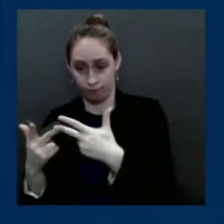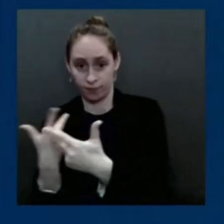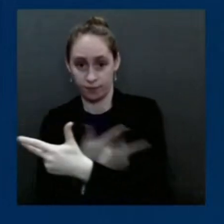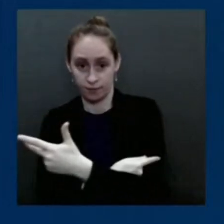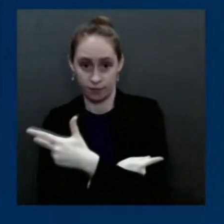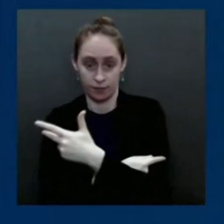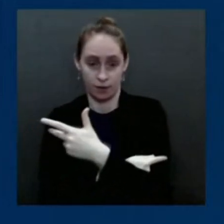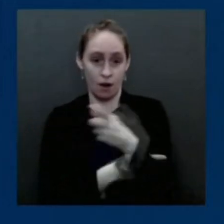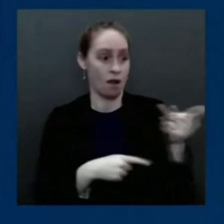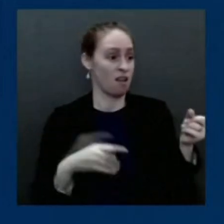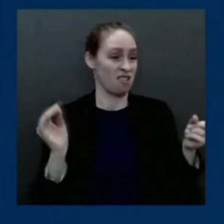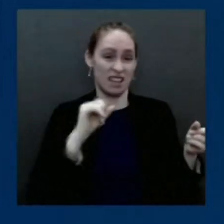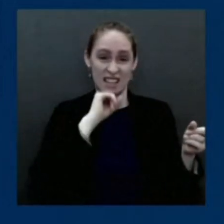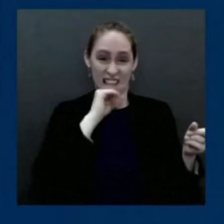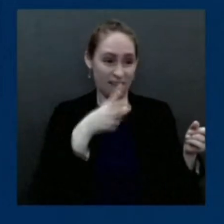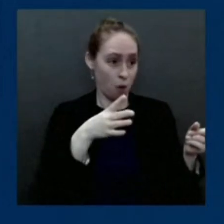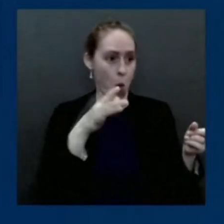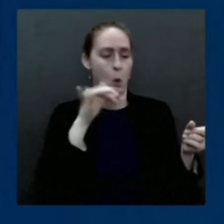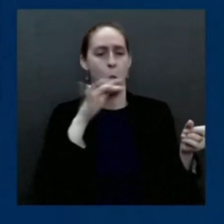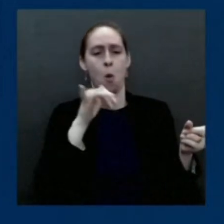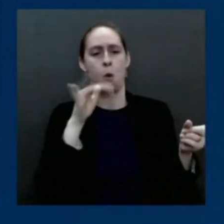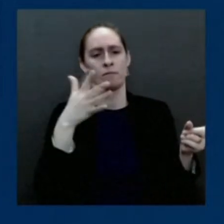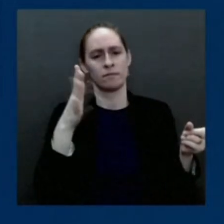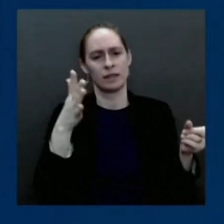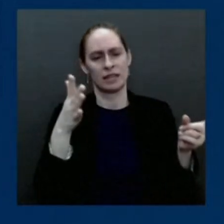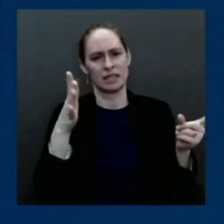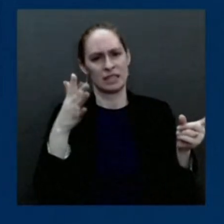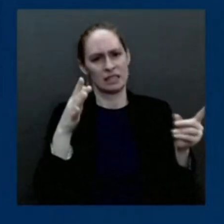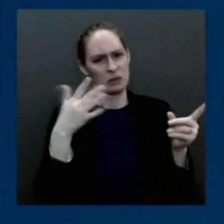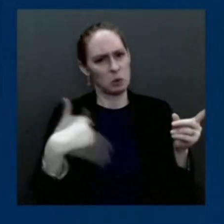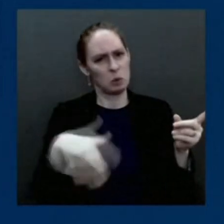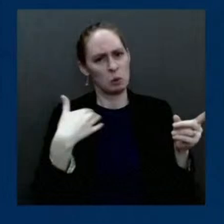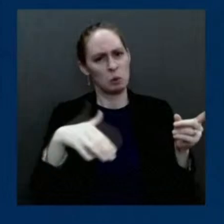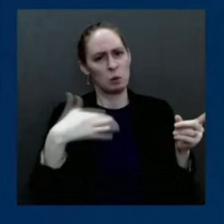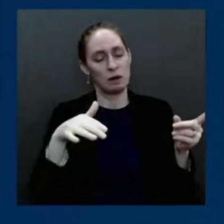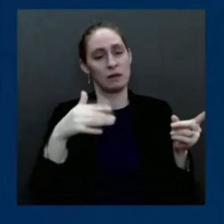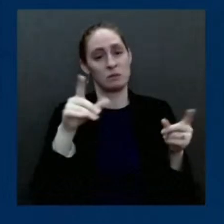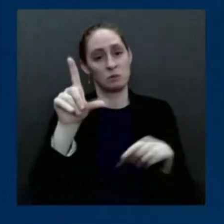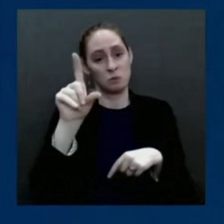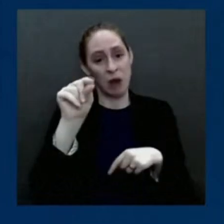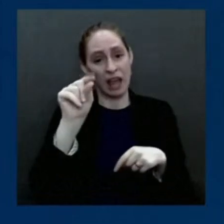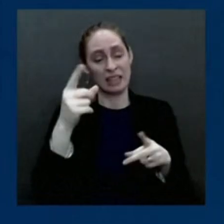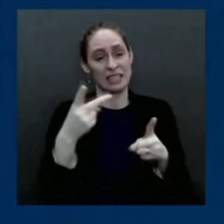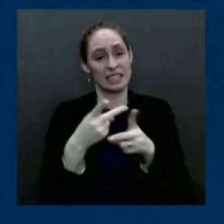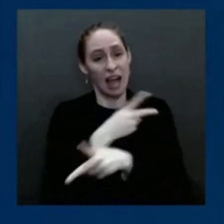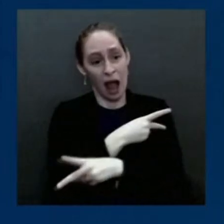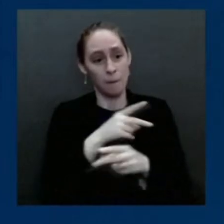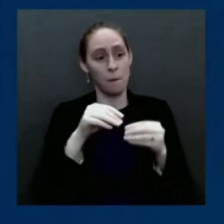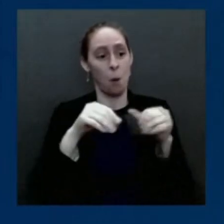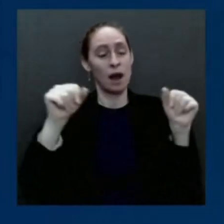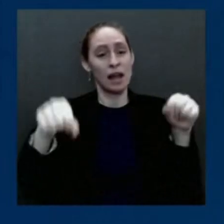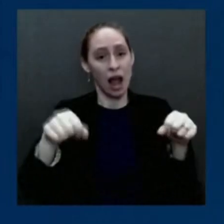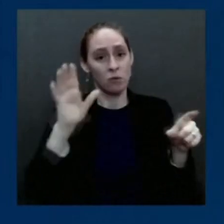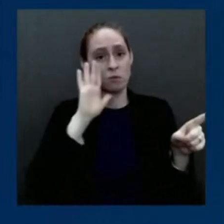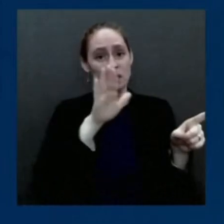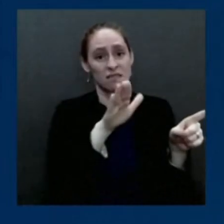MORE LIKELY TO BE A CASE AND 20 TIMES MORE LIKELY TO BE A